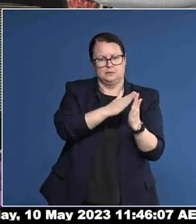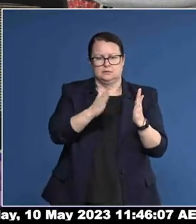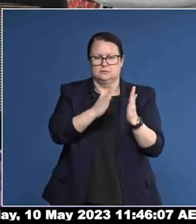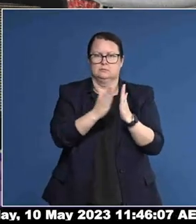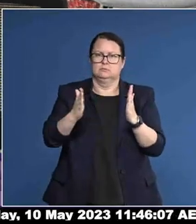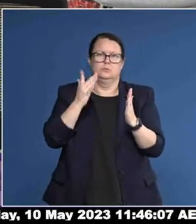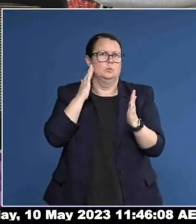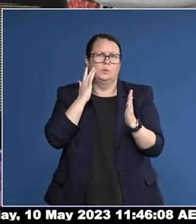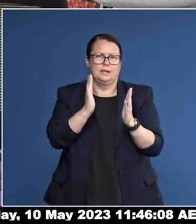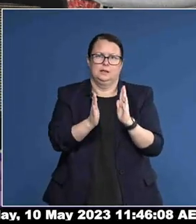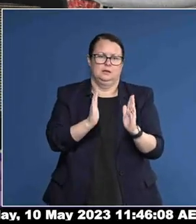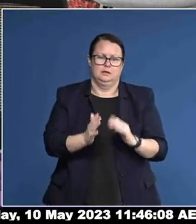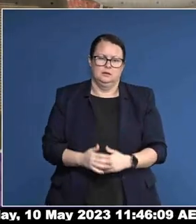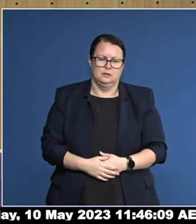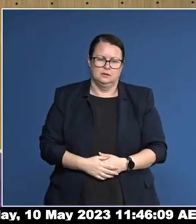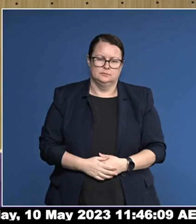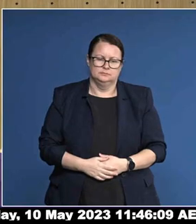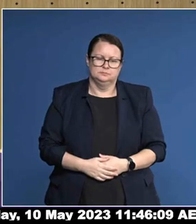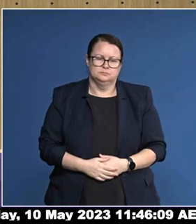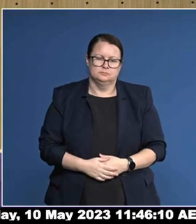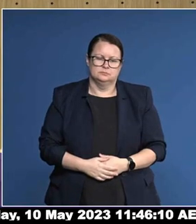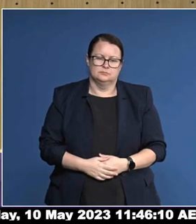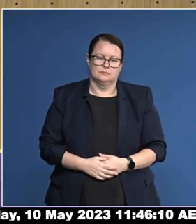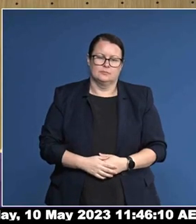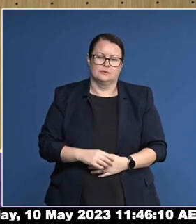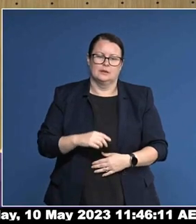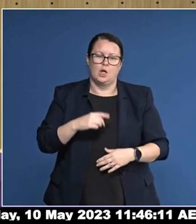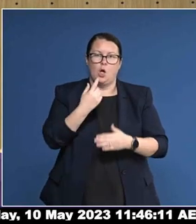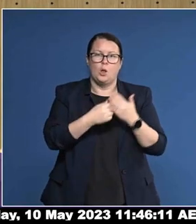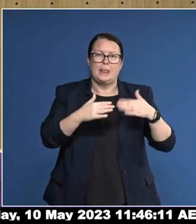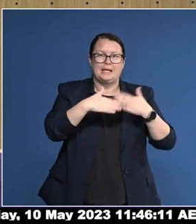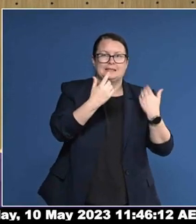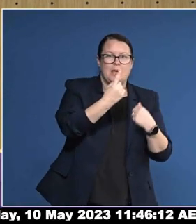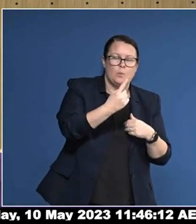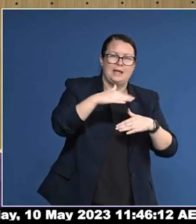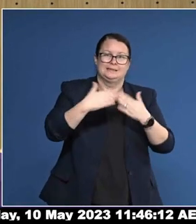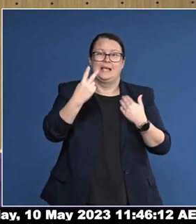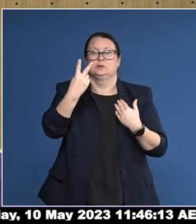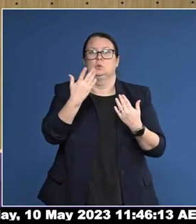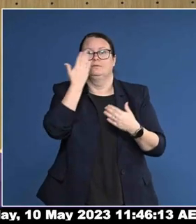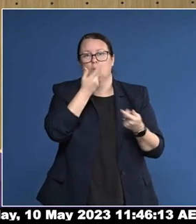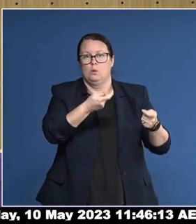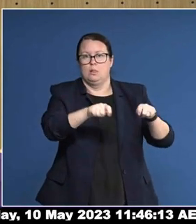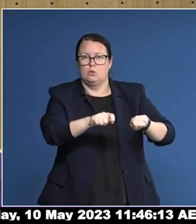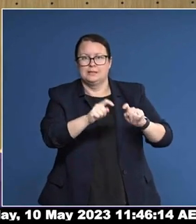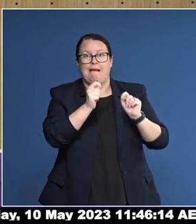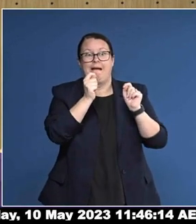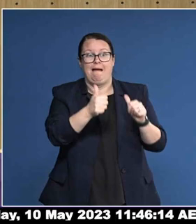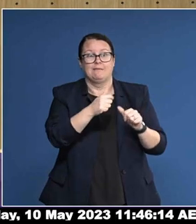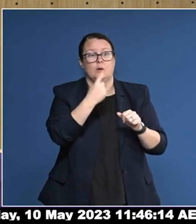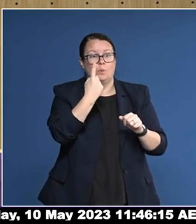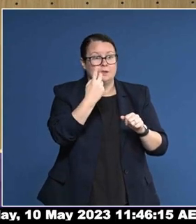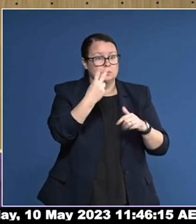In the first one or two days of the closures, and then we received questions